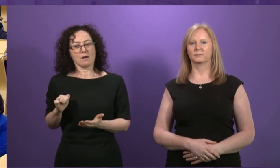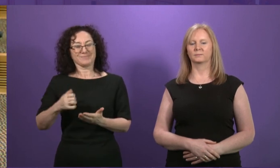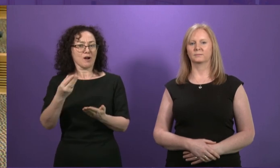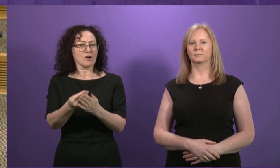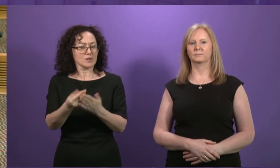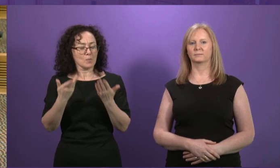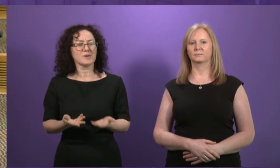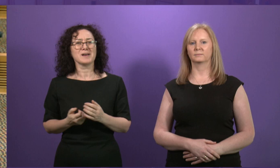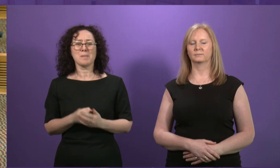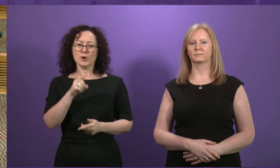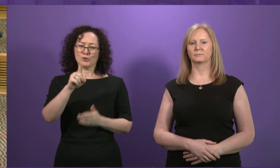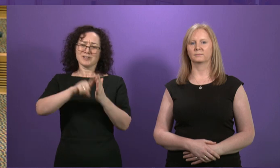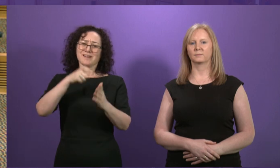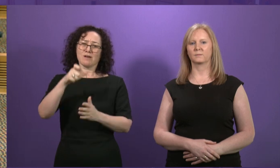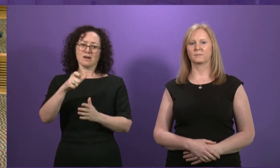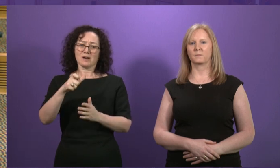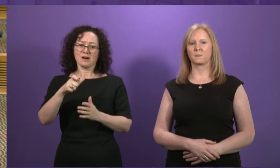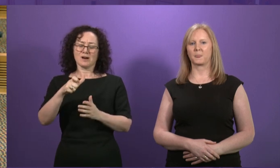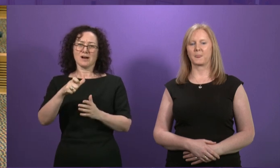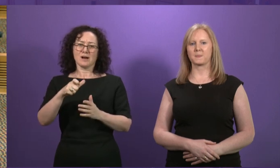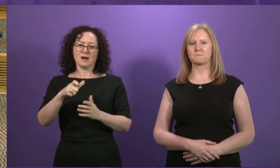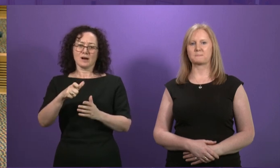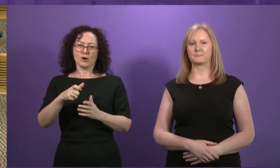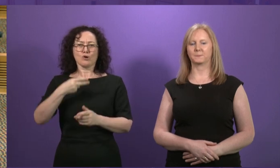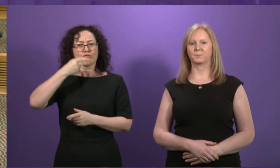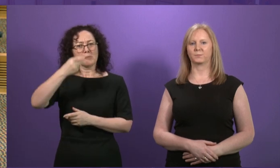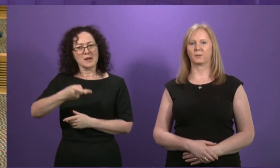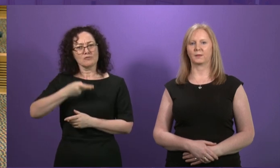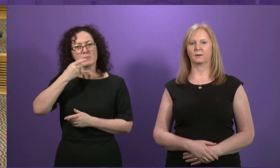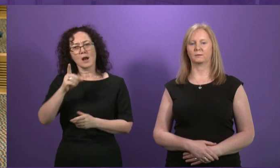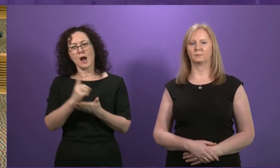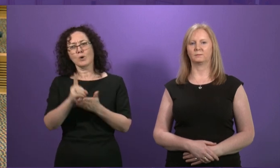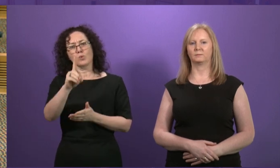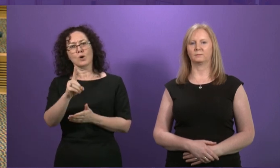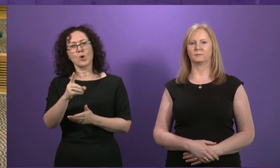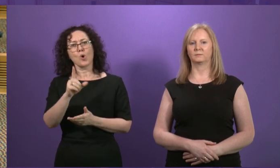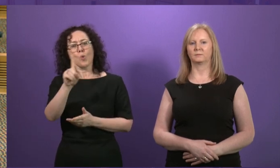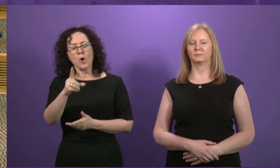Jackson Carlaw confidently talks about what people in Scotland want. The way to determine